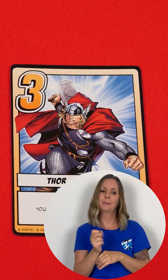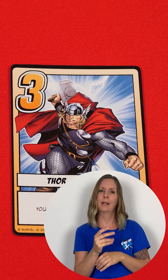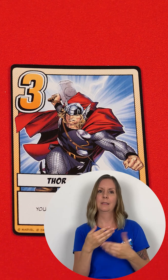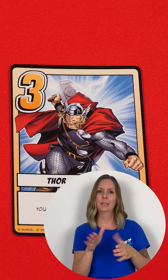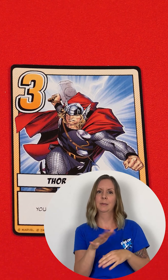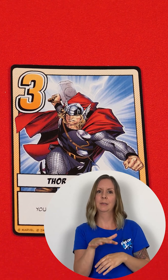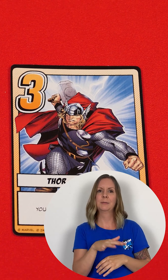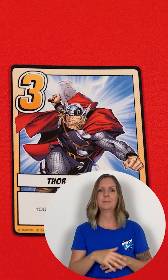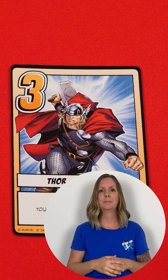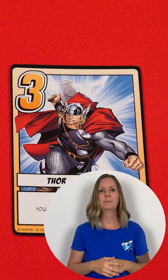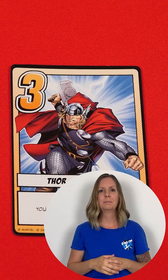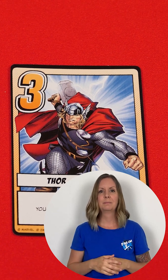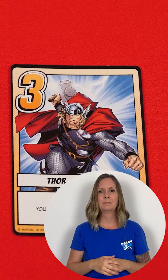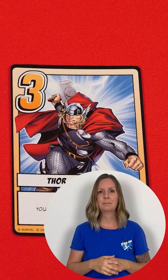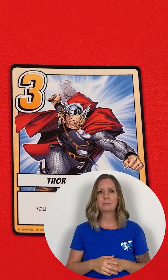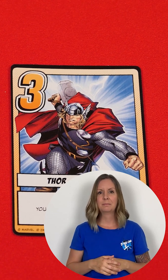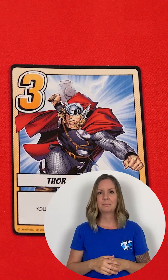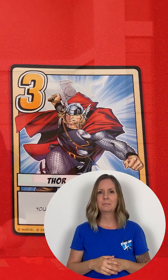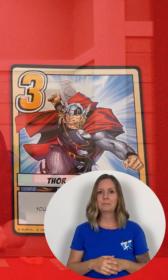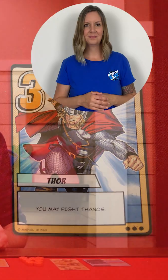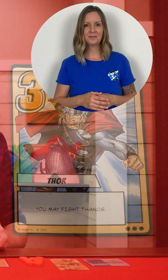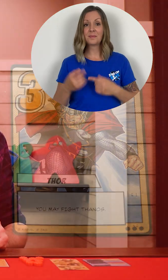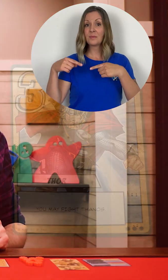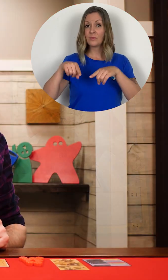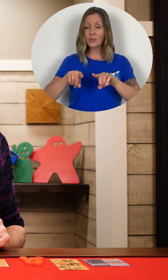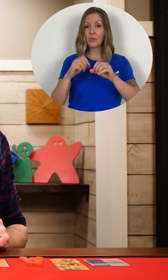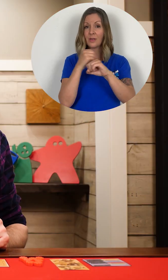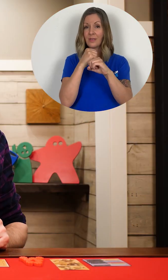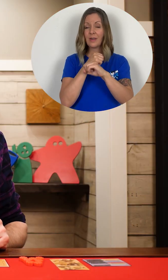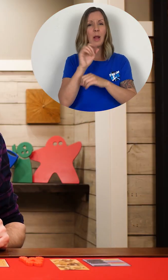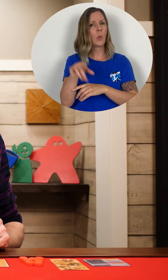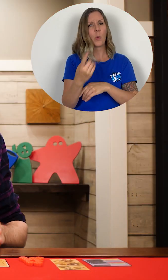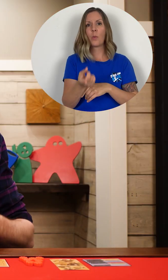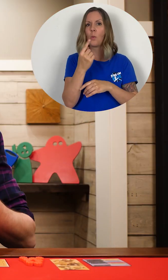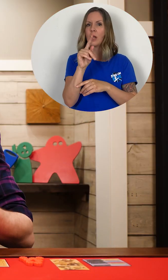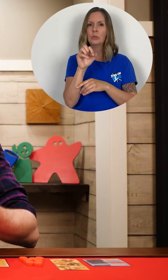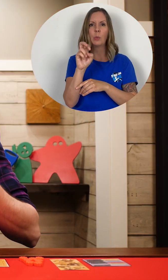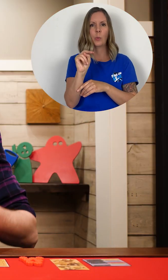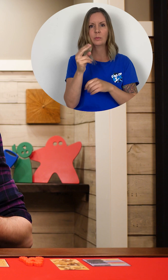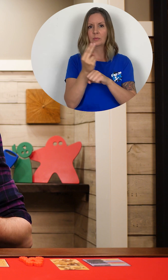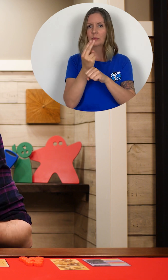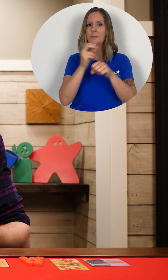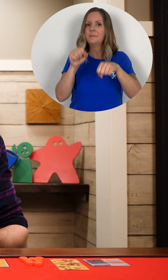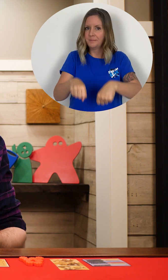fight, returning it to the supply afterwards. Only one Power Token may be spent by a player